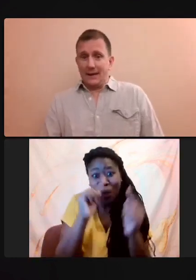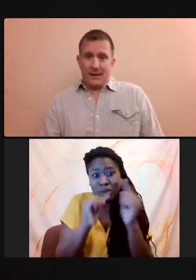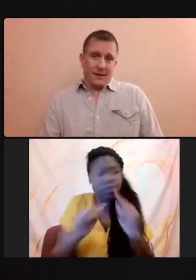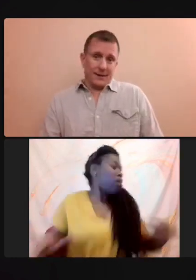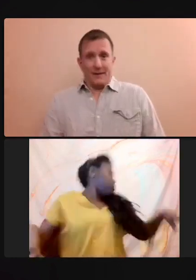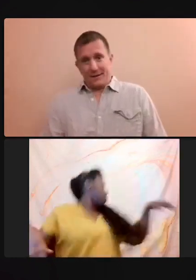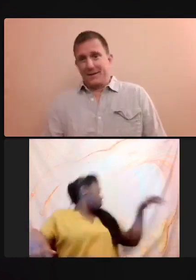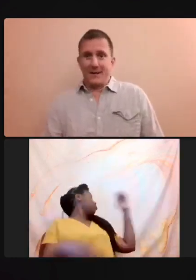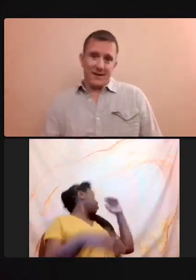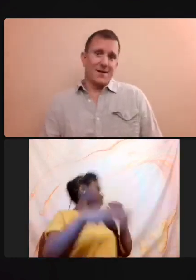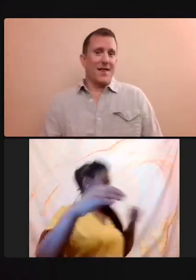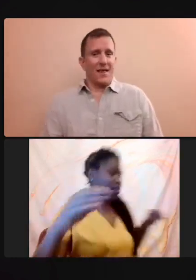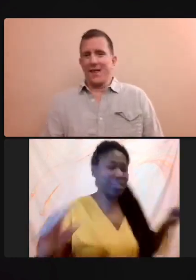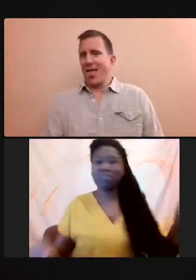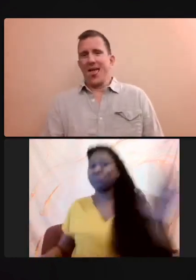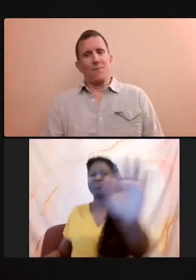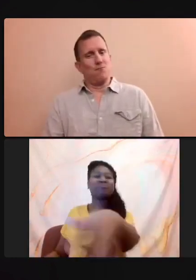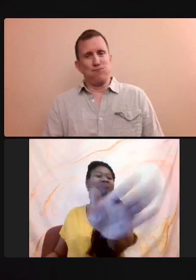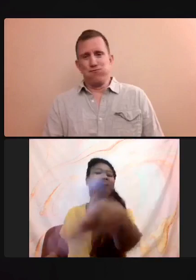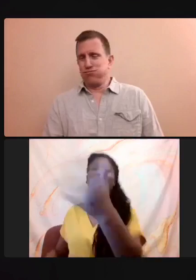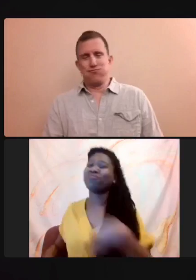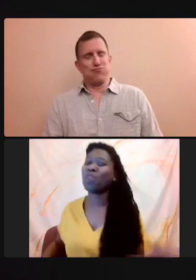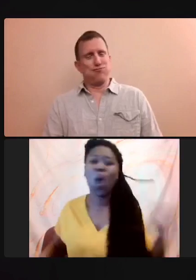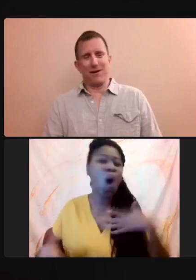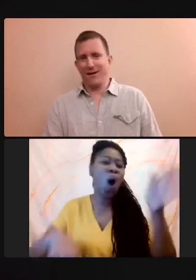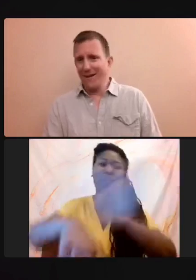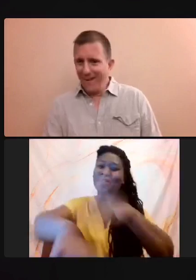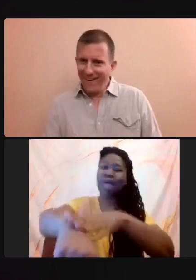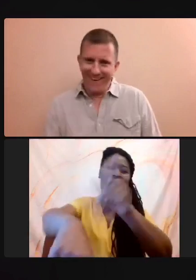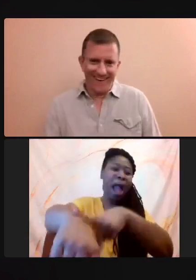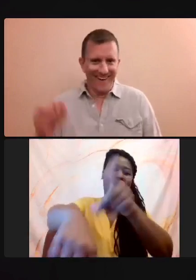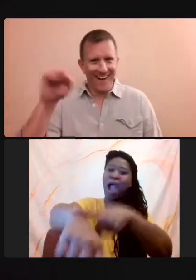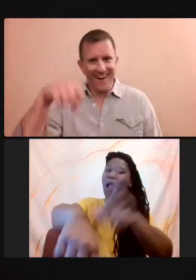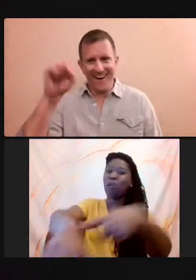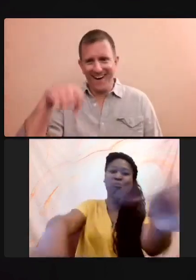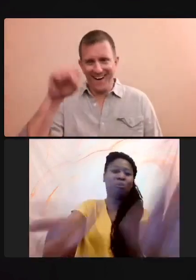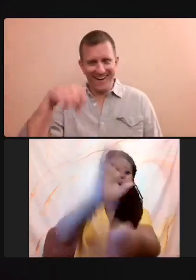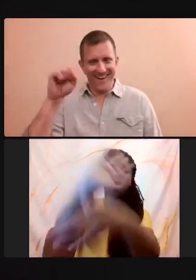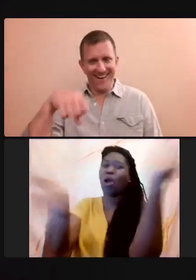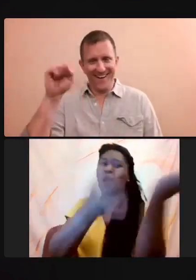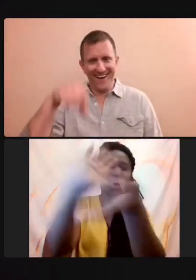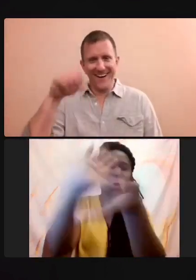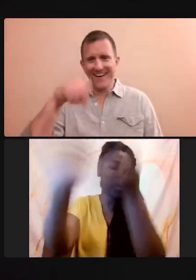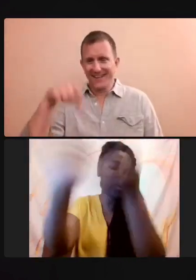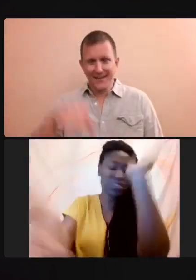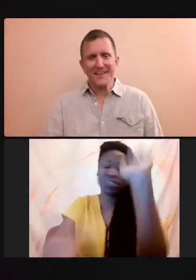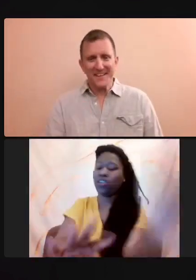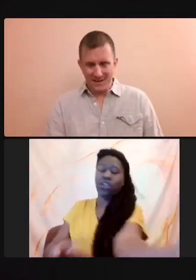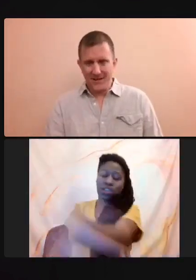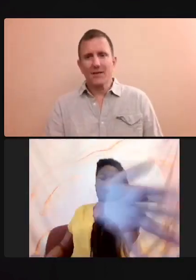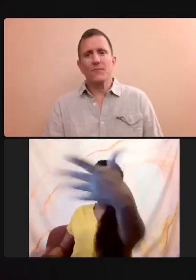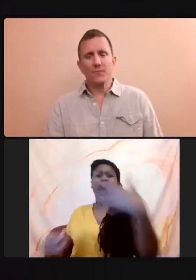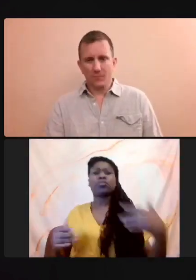I think honestly, I think it's important for ITP programs to have a relationship with the deaf communities or deaf experts